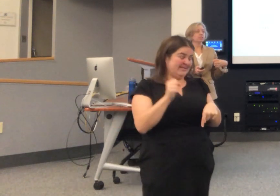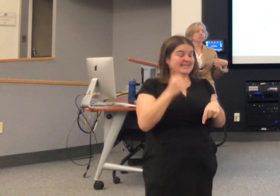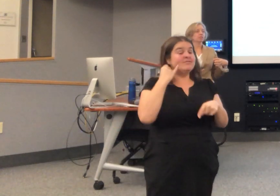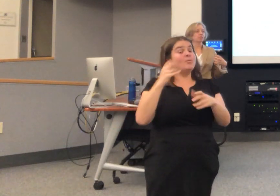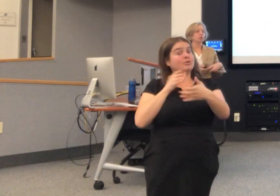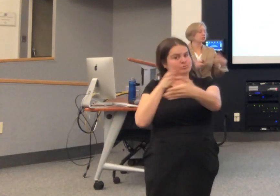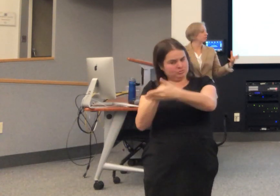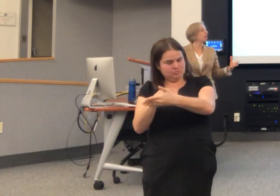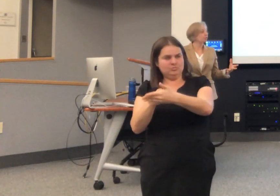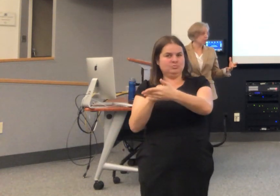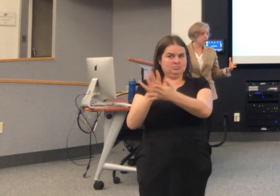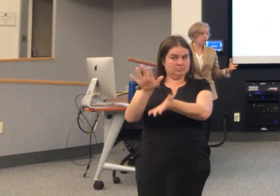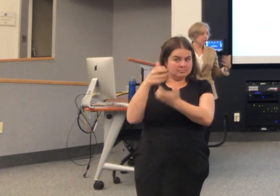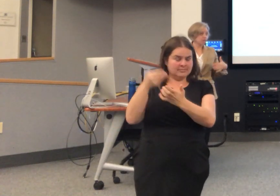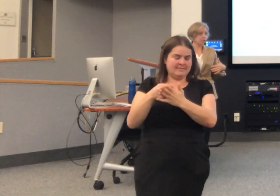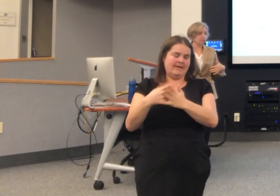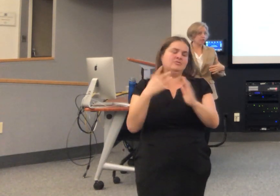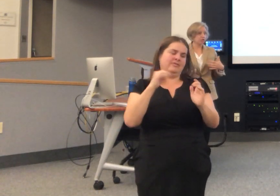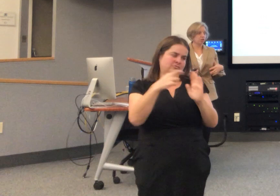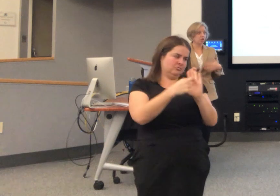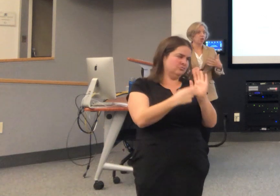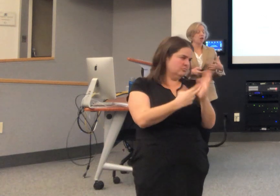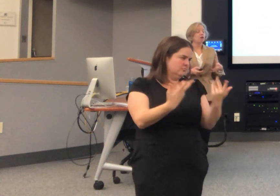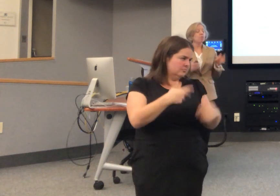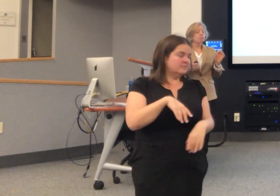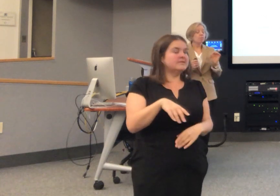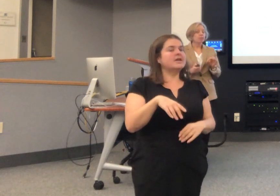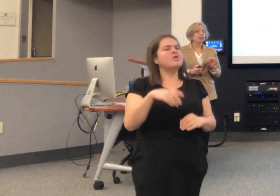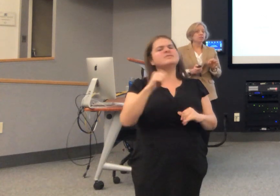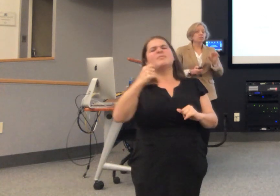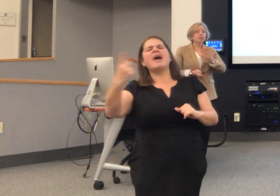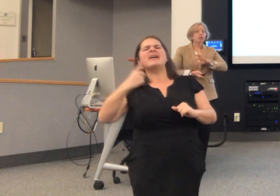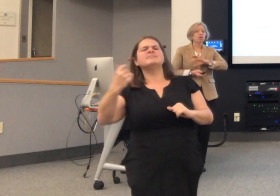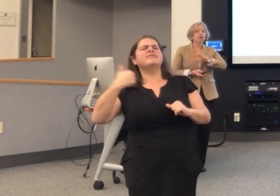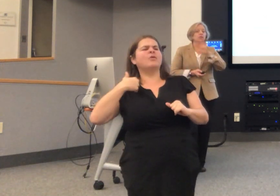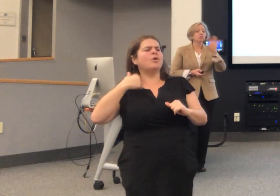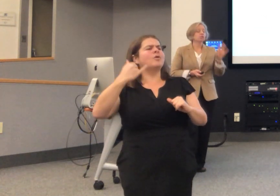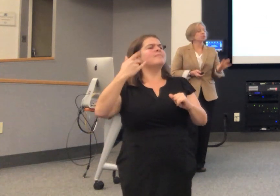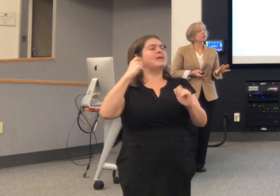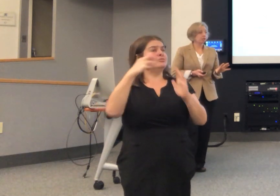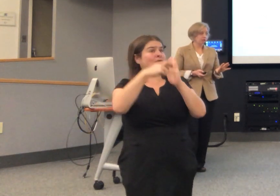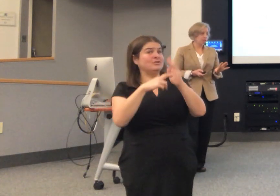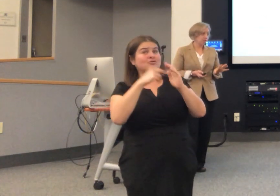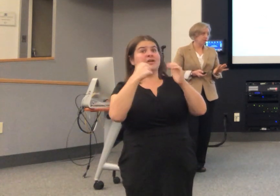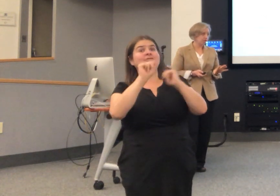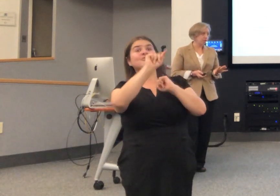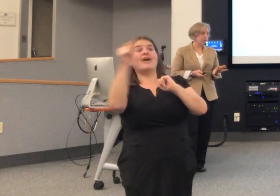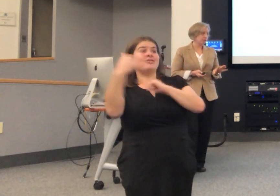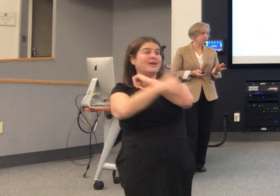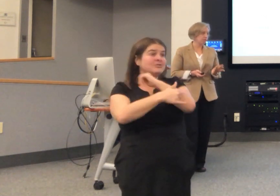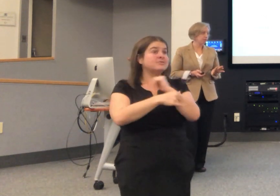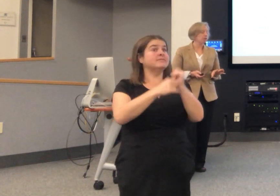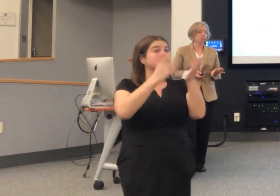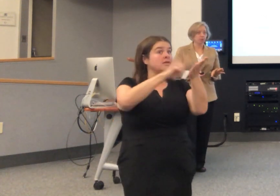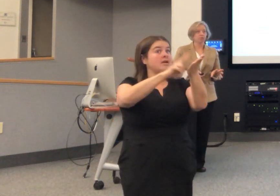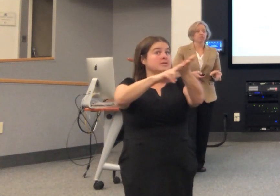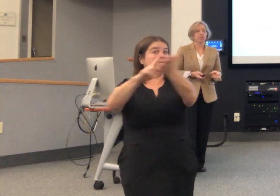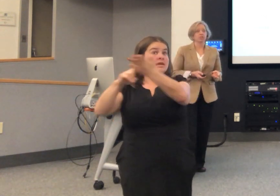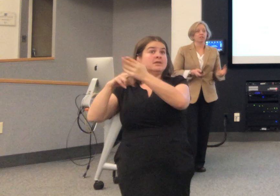do I need to register in other countries to get protection or? The answer is that under a treaty that the United States is in called the Berne Convention,